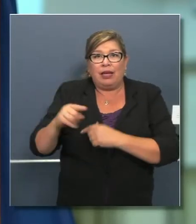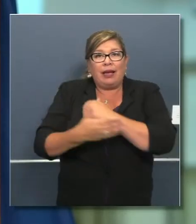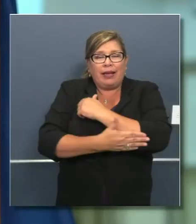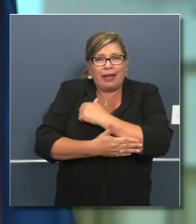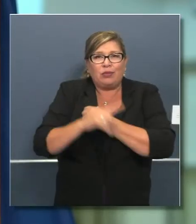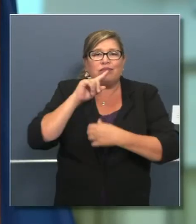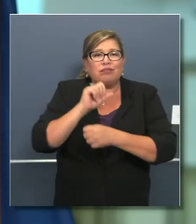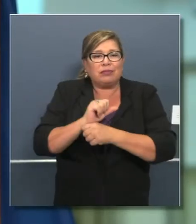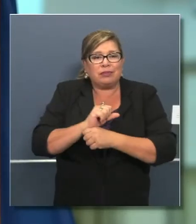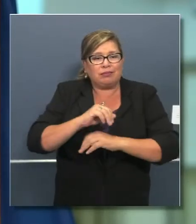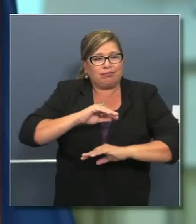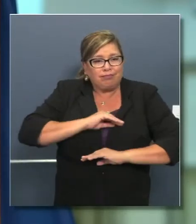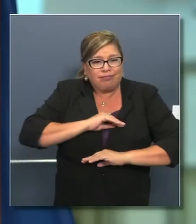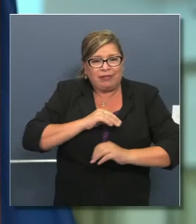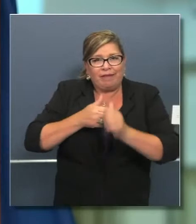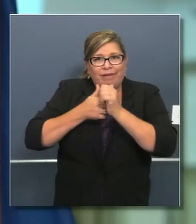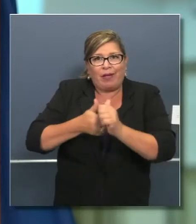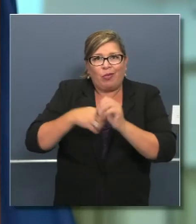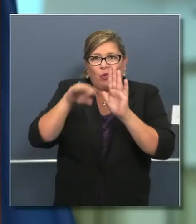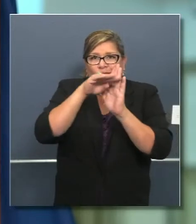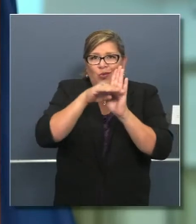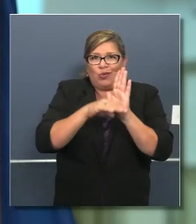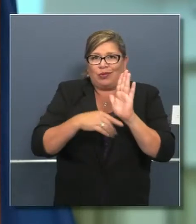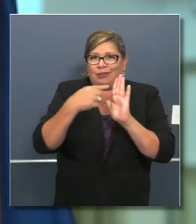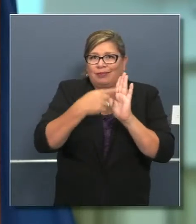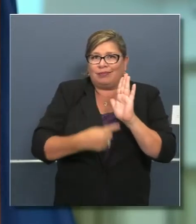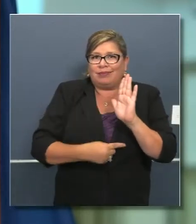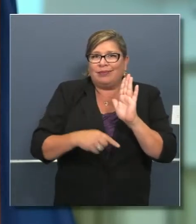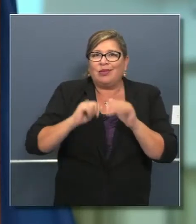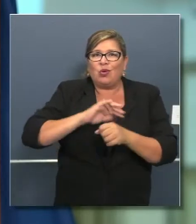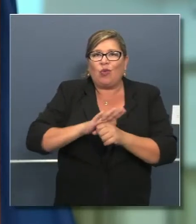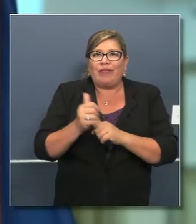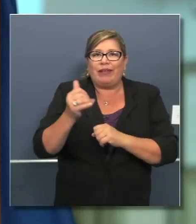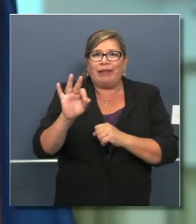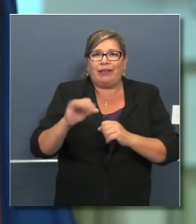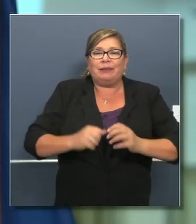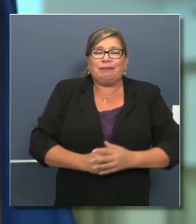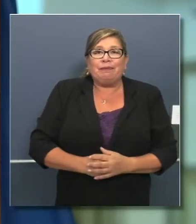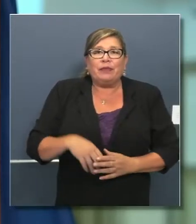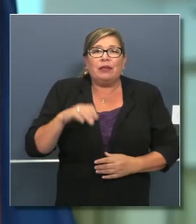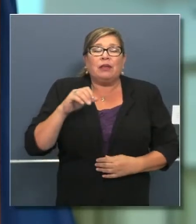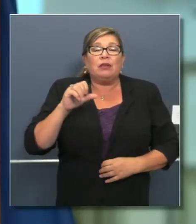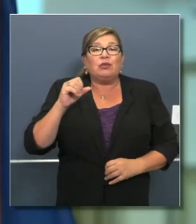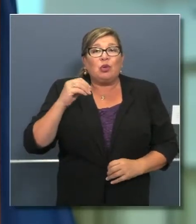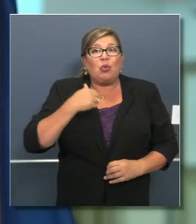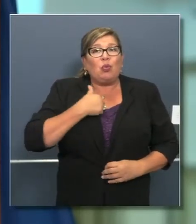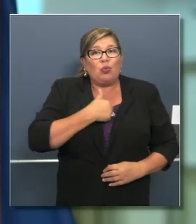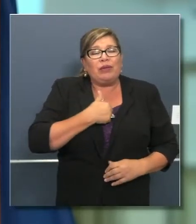to kovat 19 and I guess this is a point of emphasis we talk a lot about enforcement and